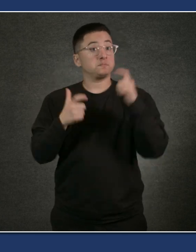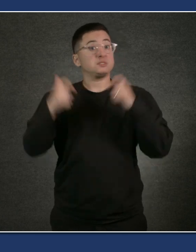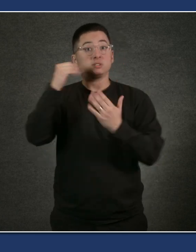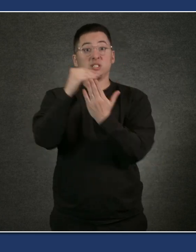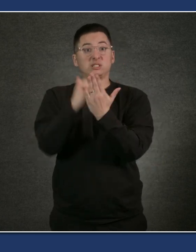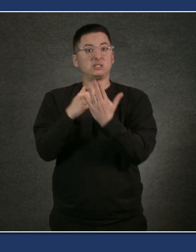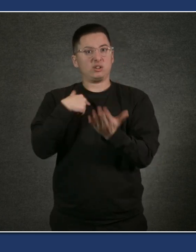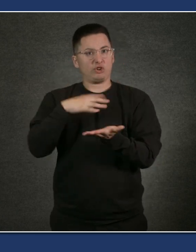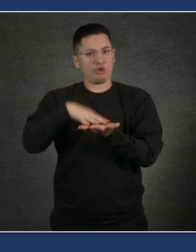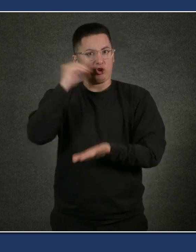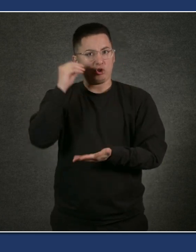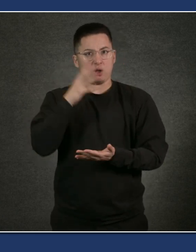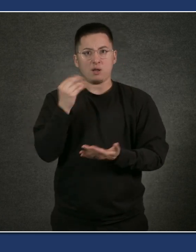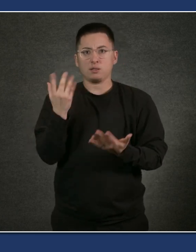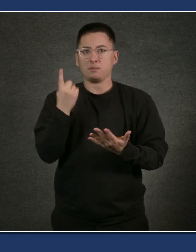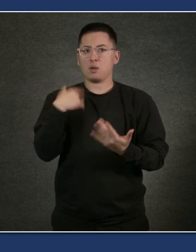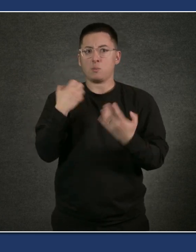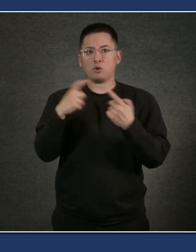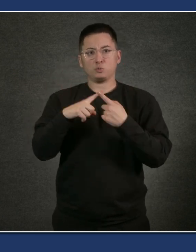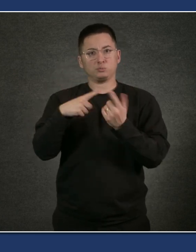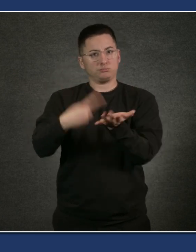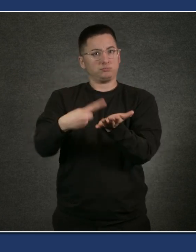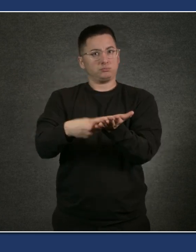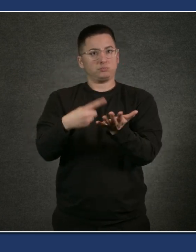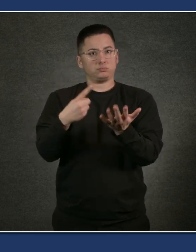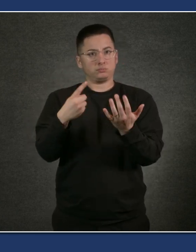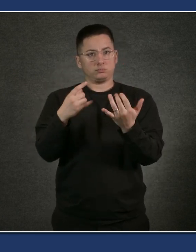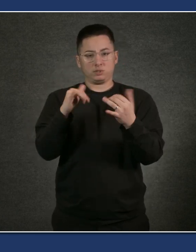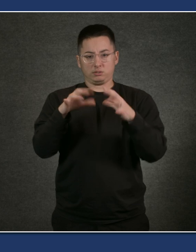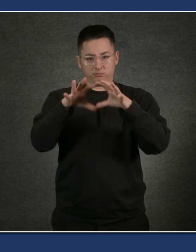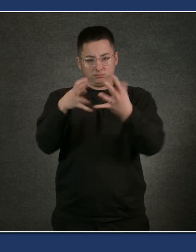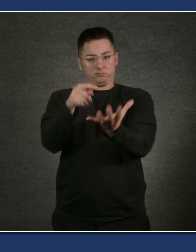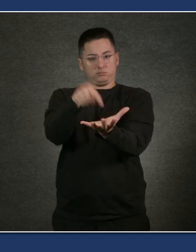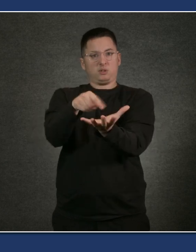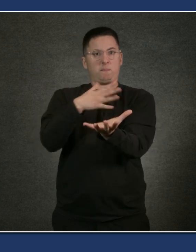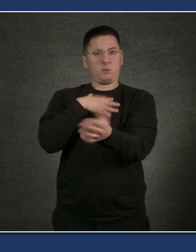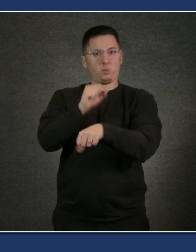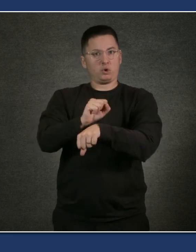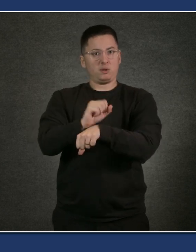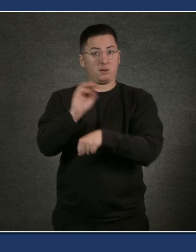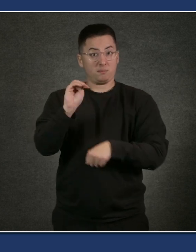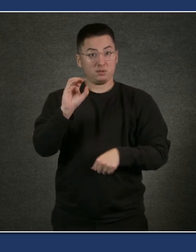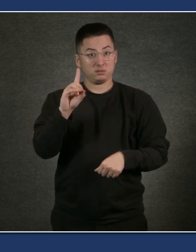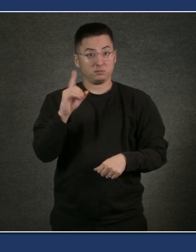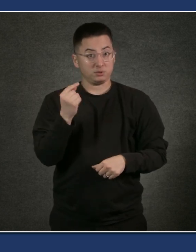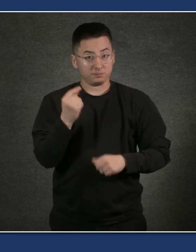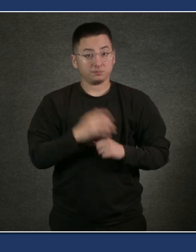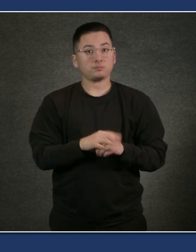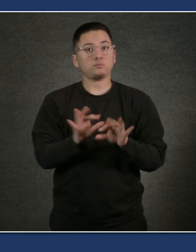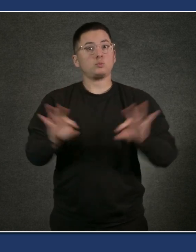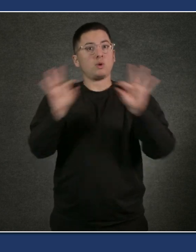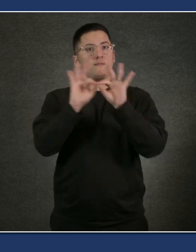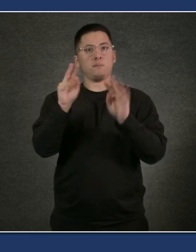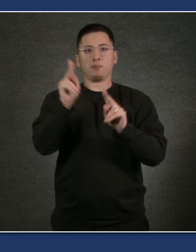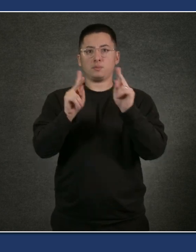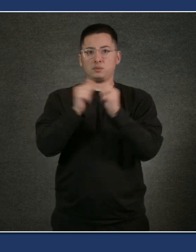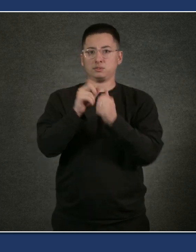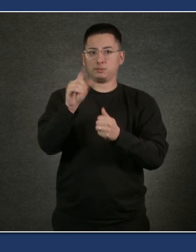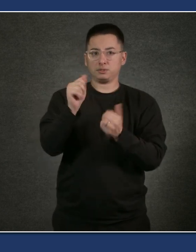has been at the core of my work at MCD, is the importance of people with disabilities serving in government, shaping the policies that